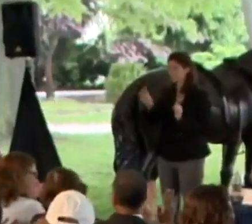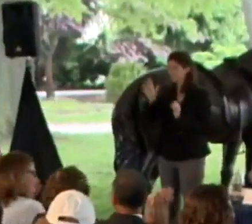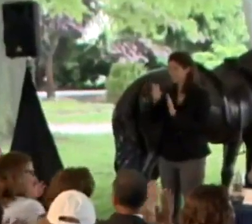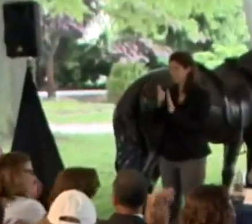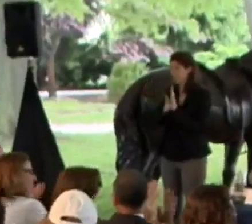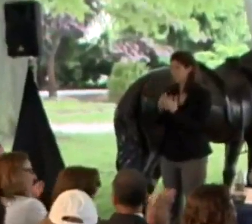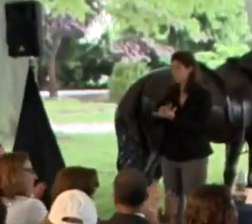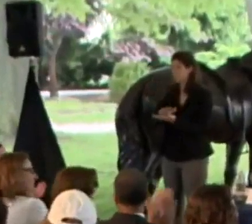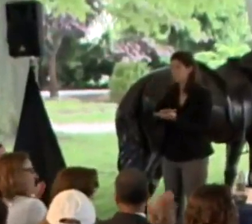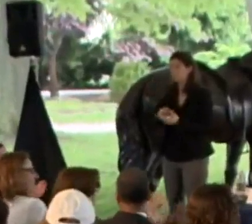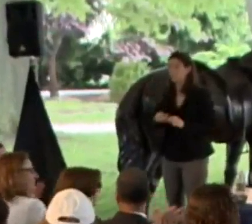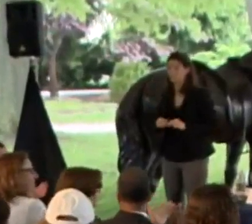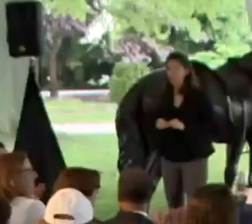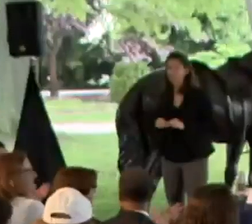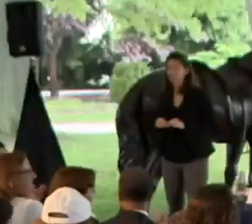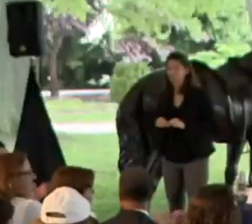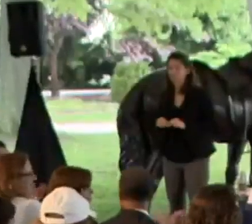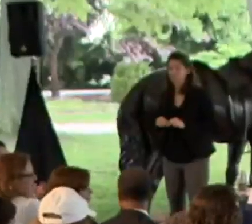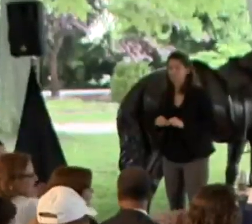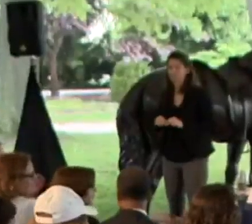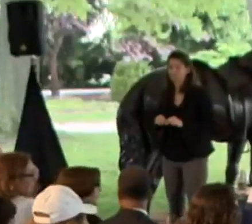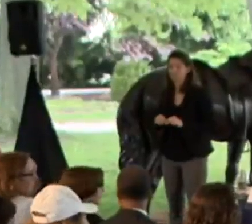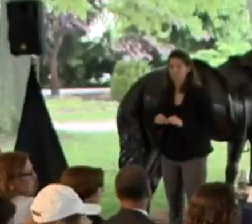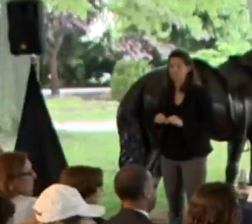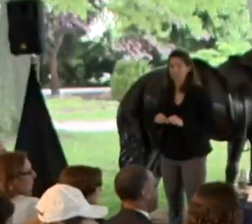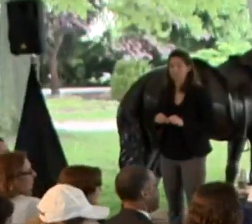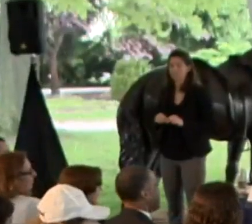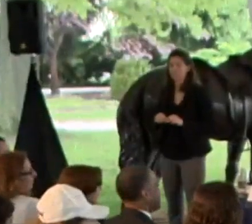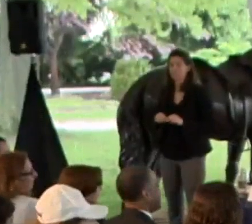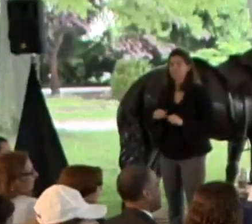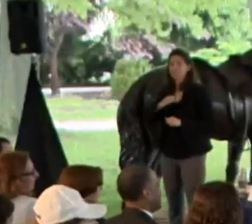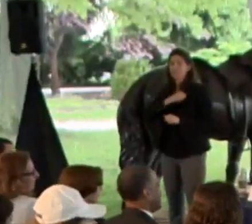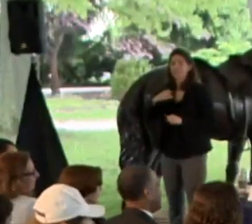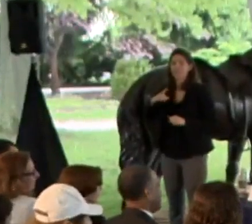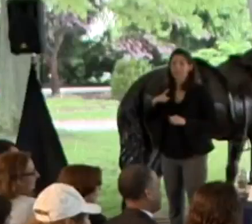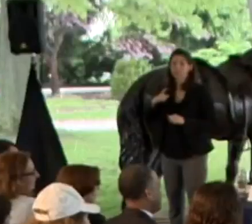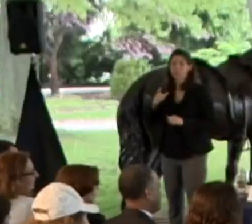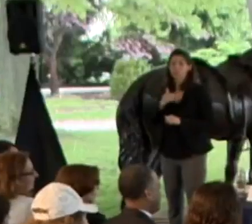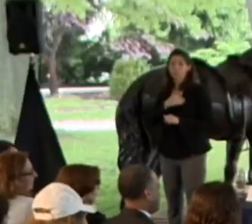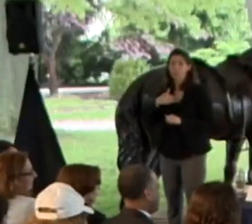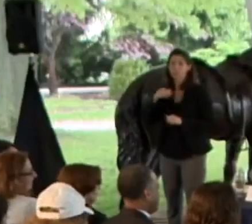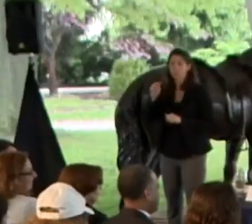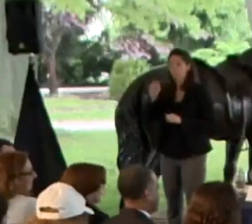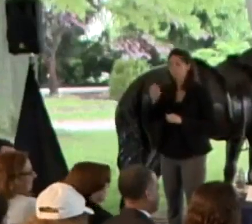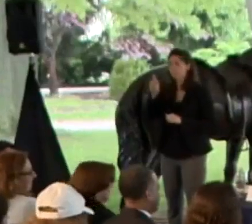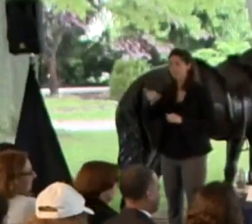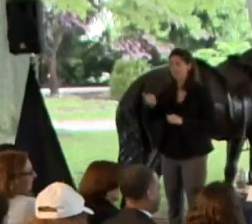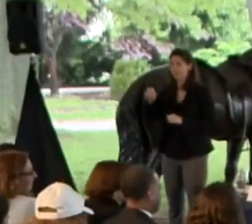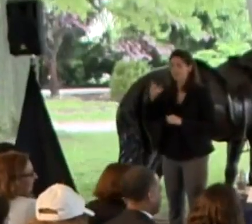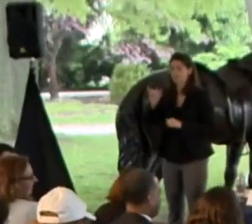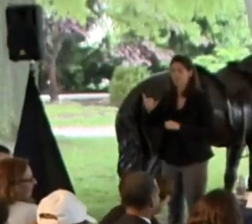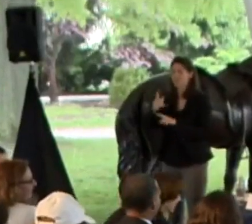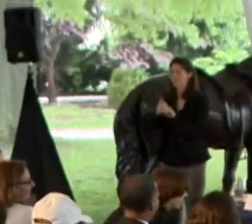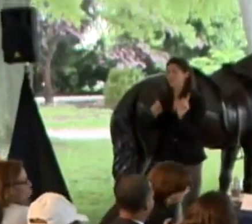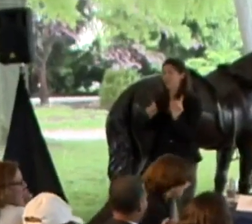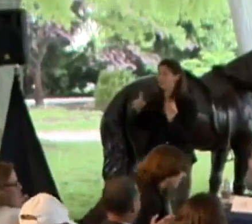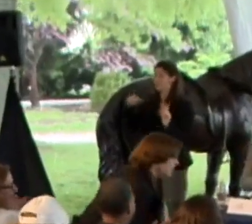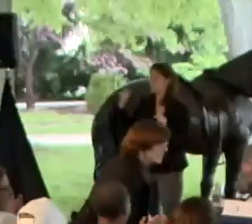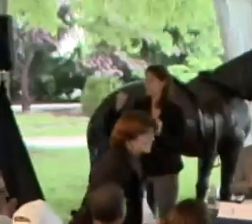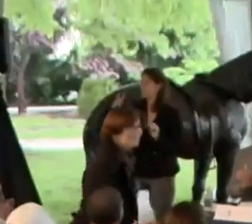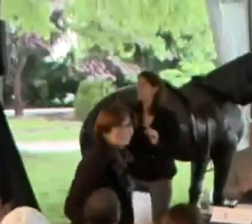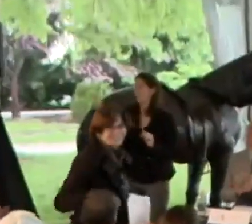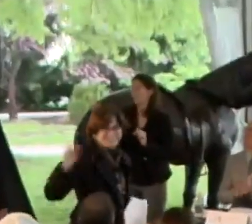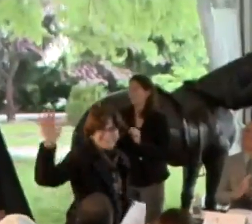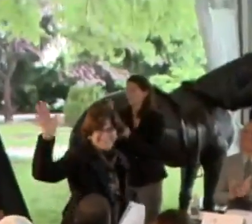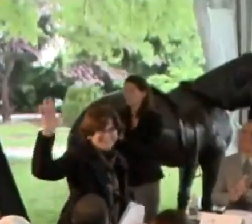SPENCER IS FROM AND SHELLY